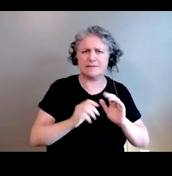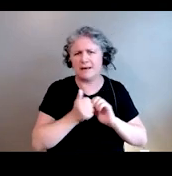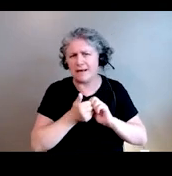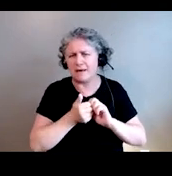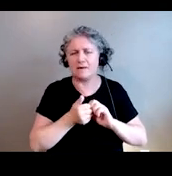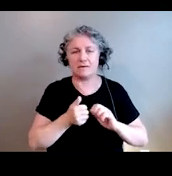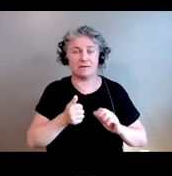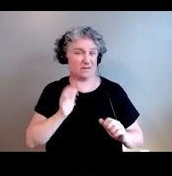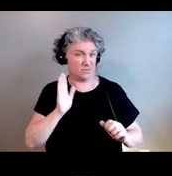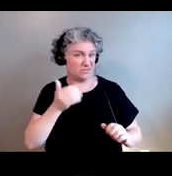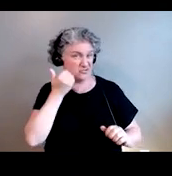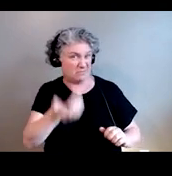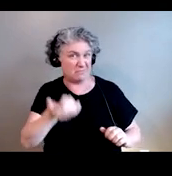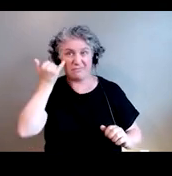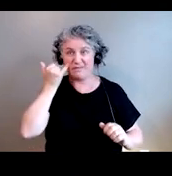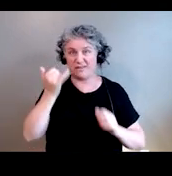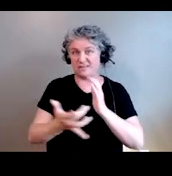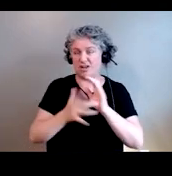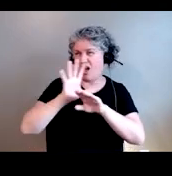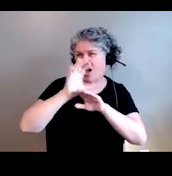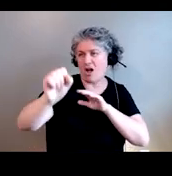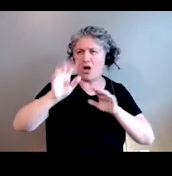of creating and increasing accessibility and inclusion.